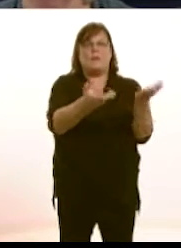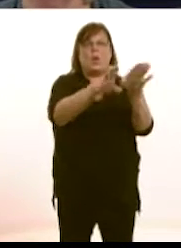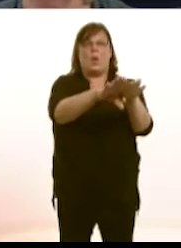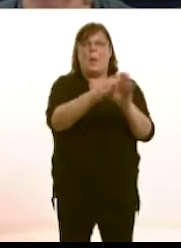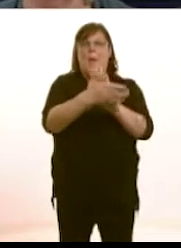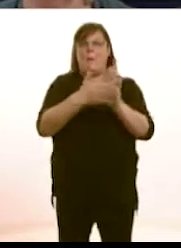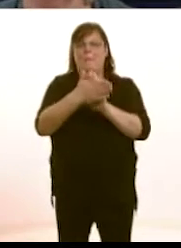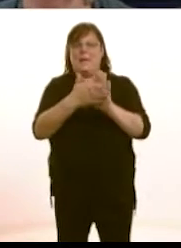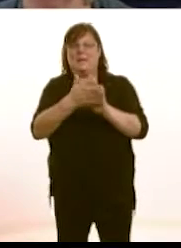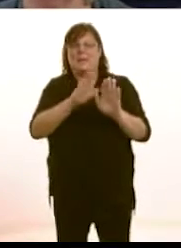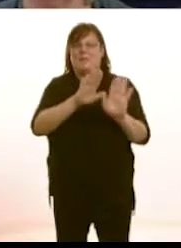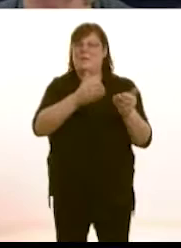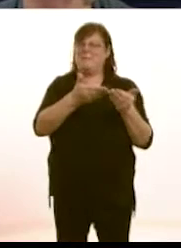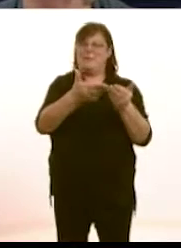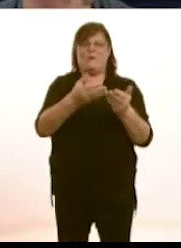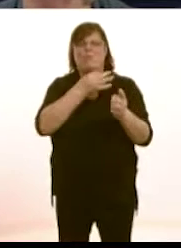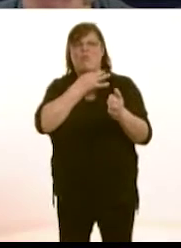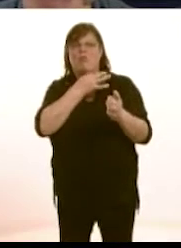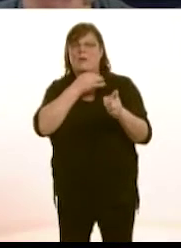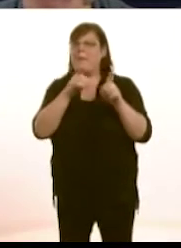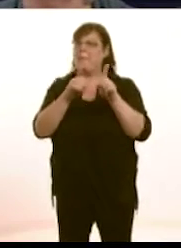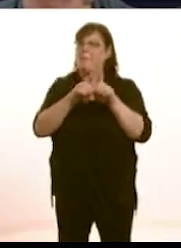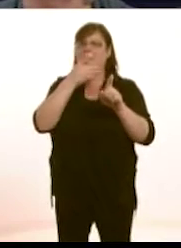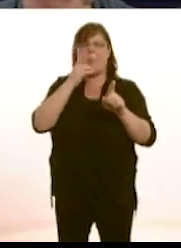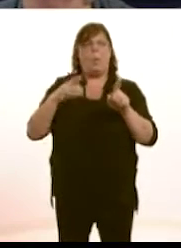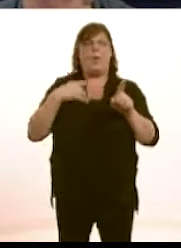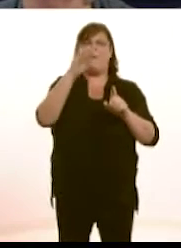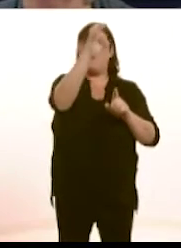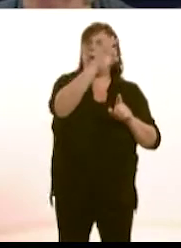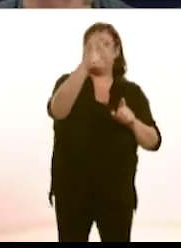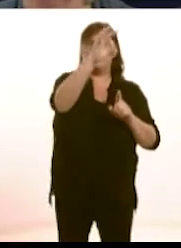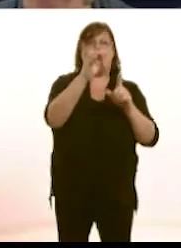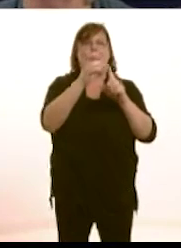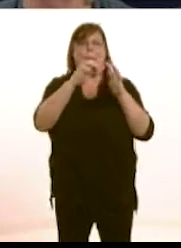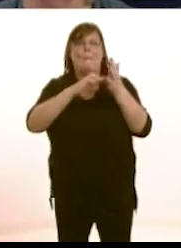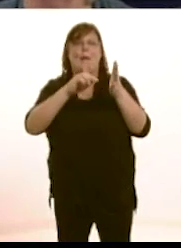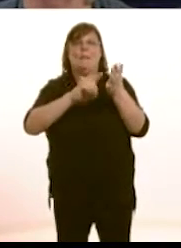Itíll also mean that people from Ynys MÙn, Pen Llyn and other places, travelling far